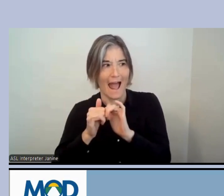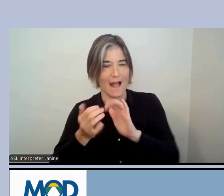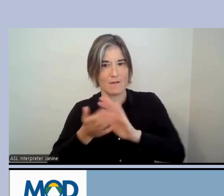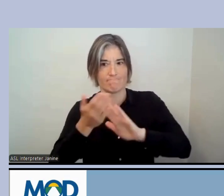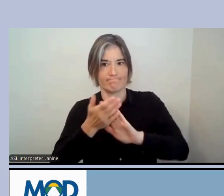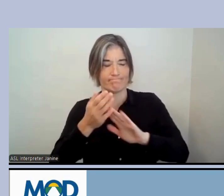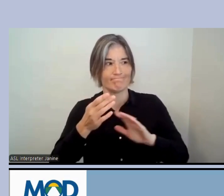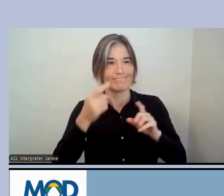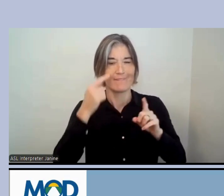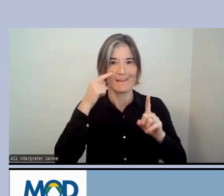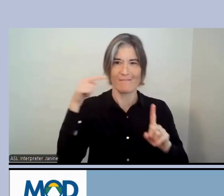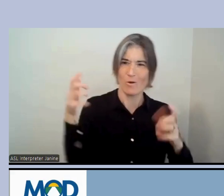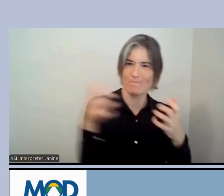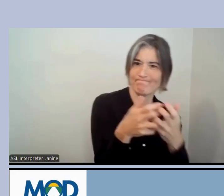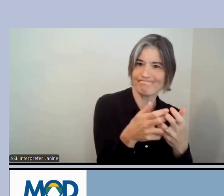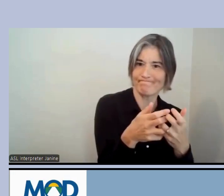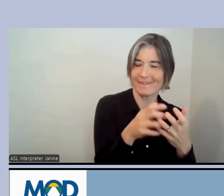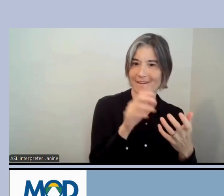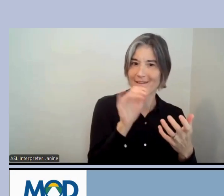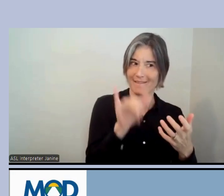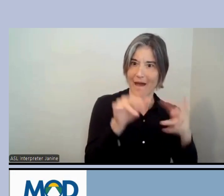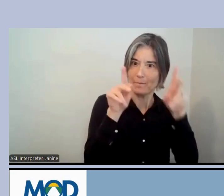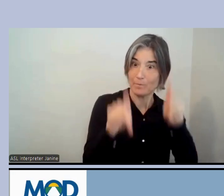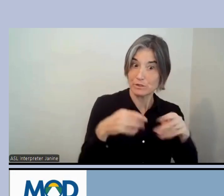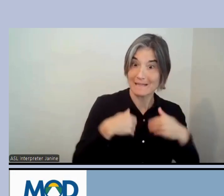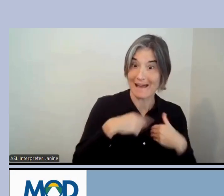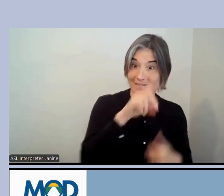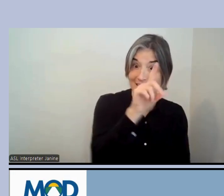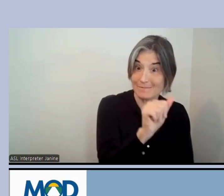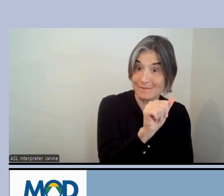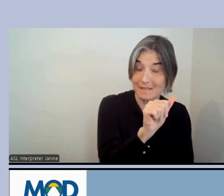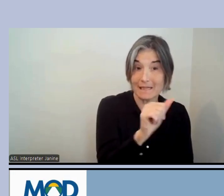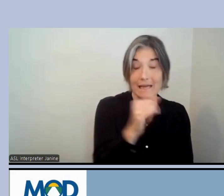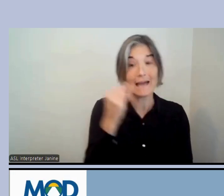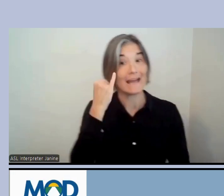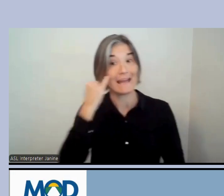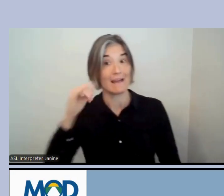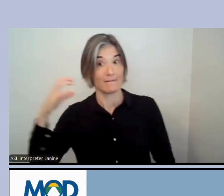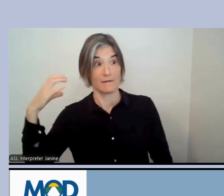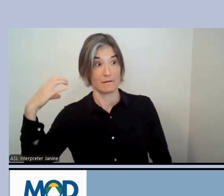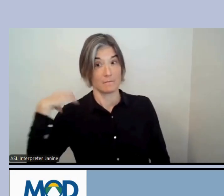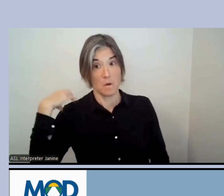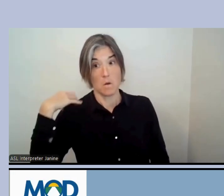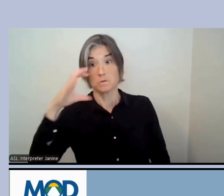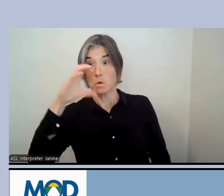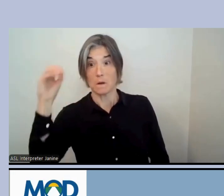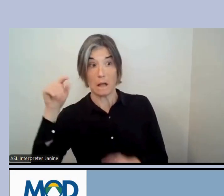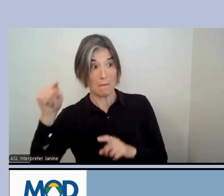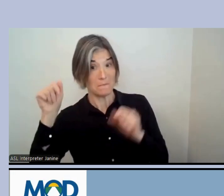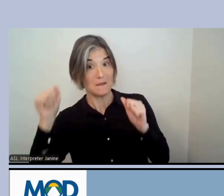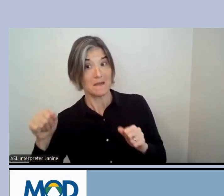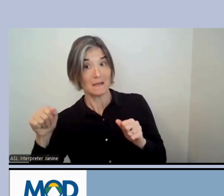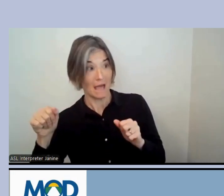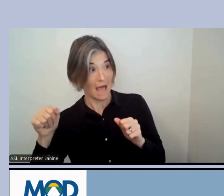and would not be an undue hardship for the employer, then the accommodation is considered reasonable.